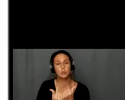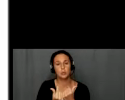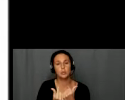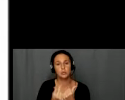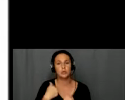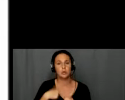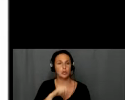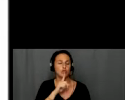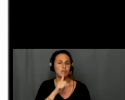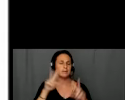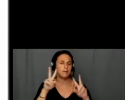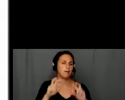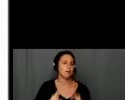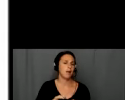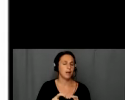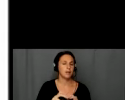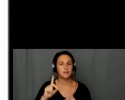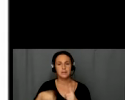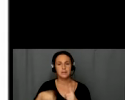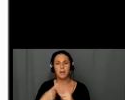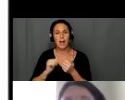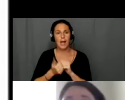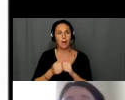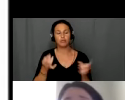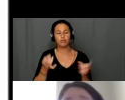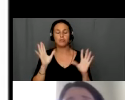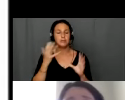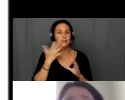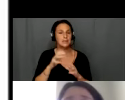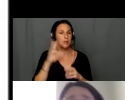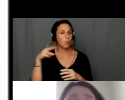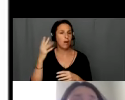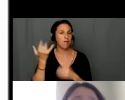analyzed in regards how extreme heat and wildfire smoke has affected them,